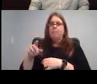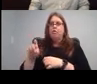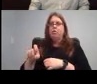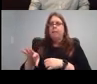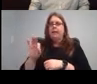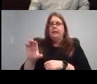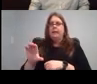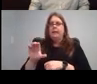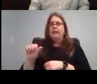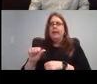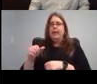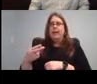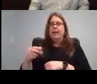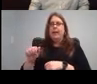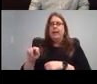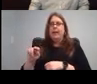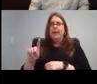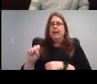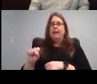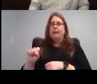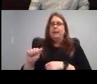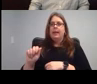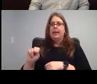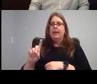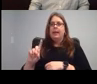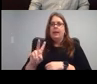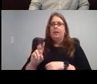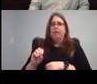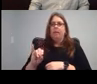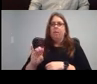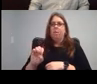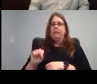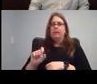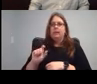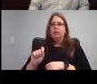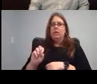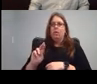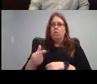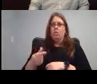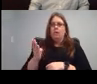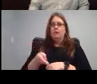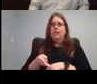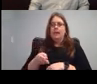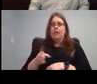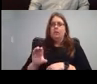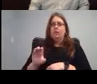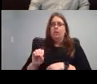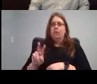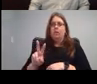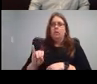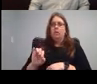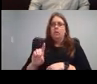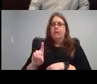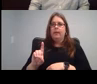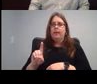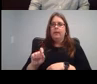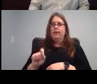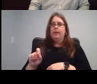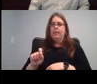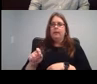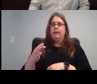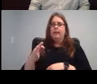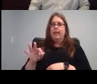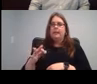And voices and and voices.org slash COVID hyphen 19 hyphen